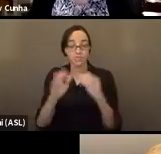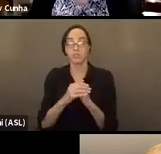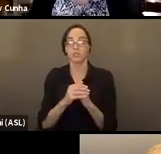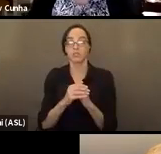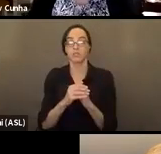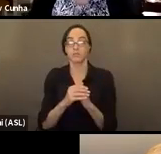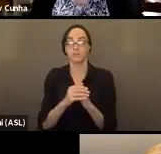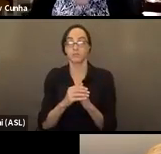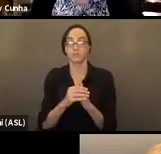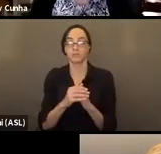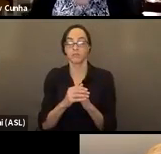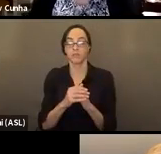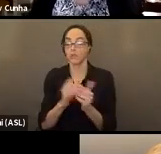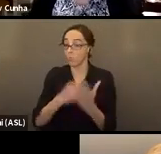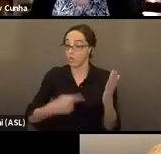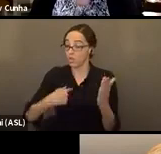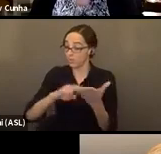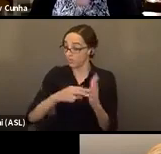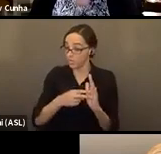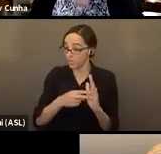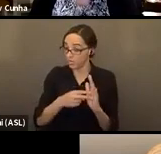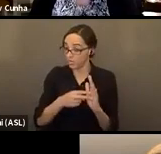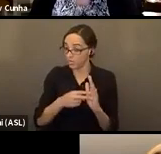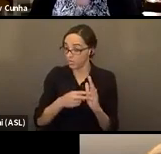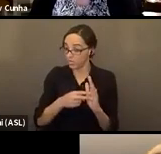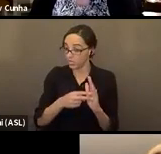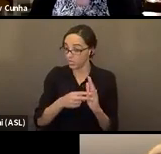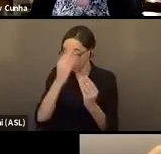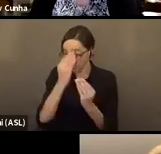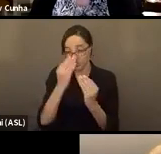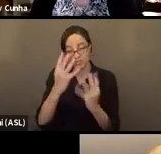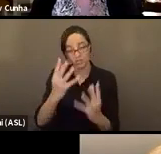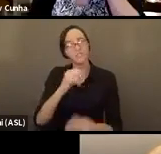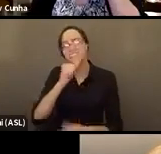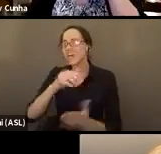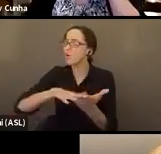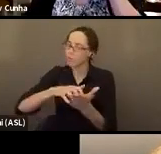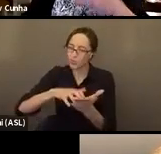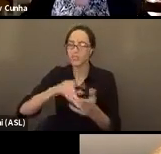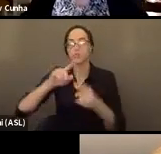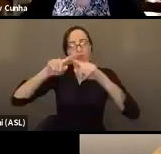to rely on others uh during times of a disaster or when preparing for anything